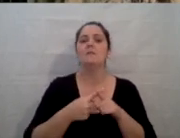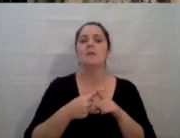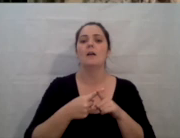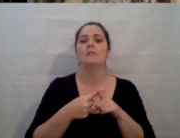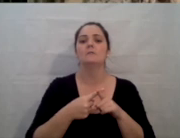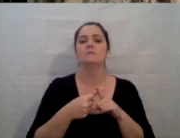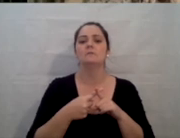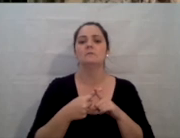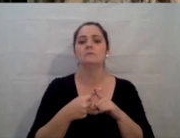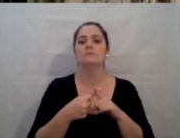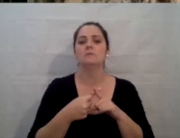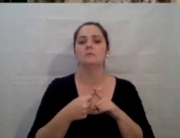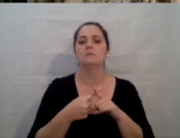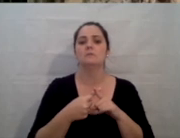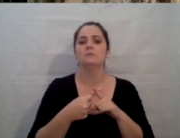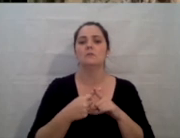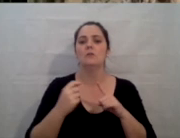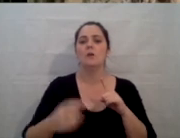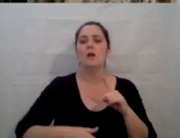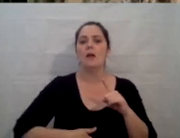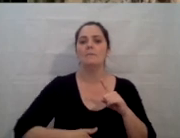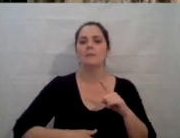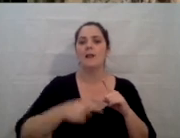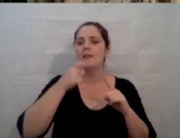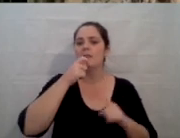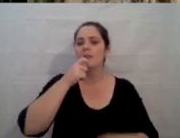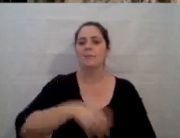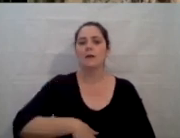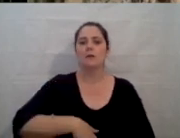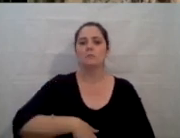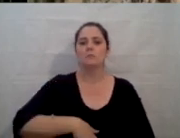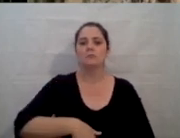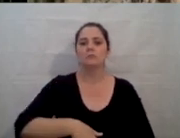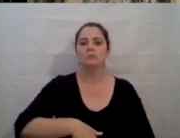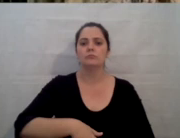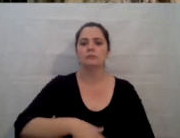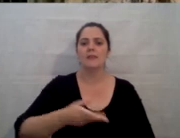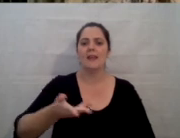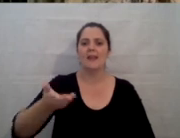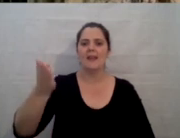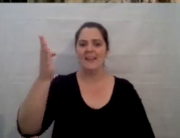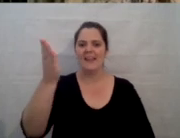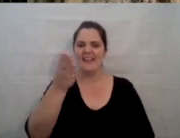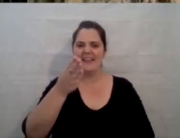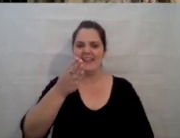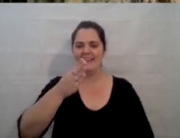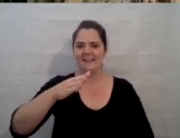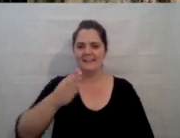abdomen is moving forward, moving out, the weight-bearing